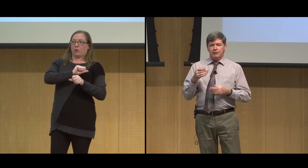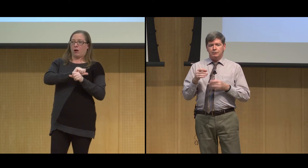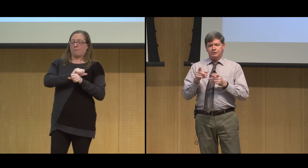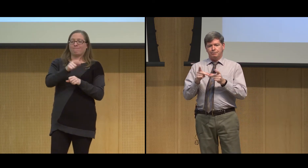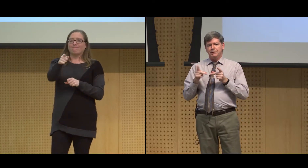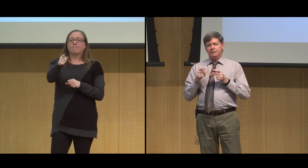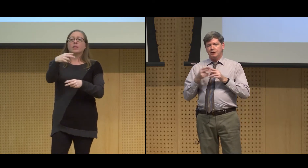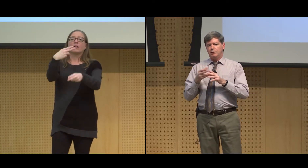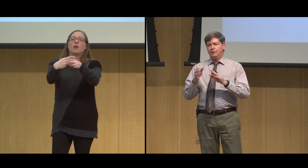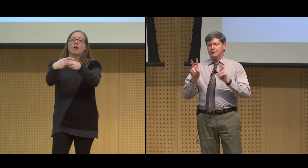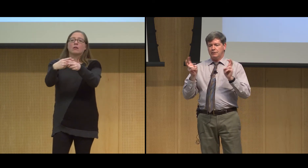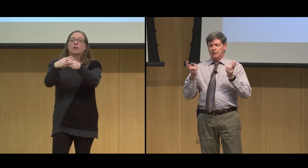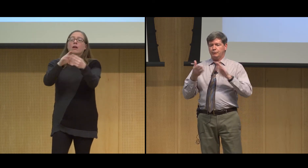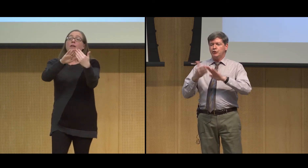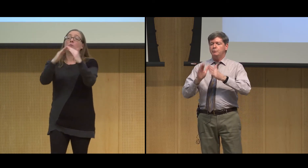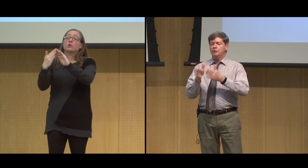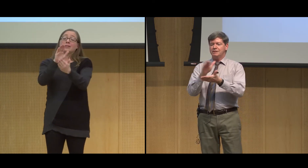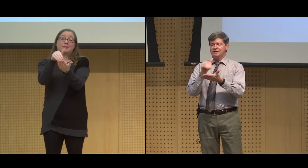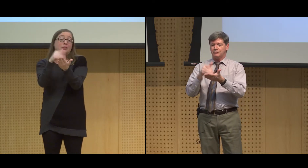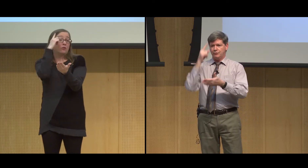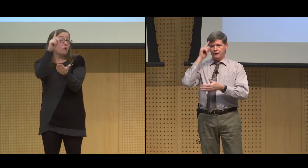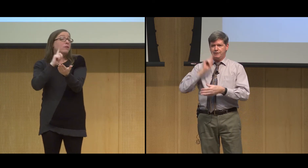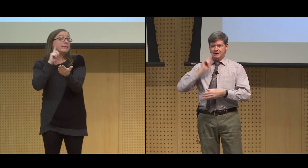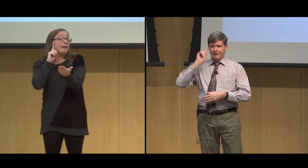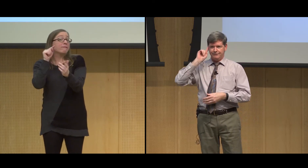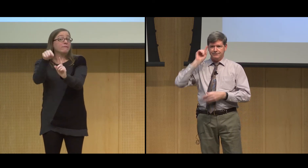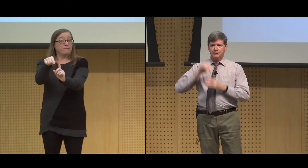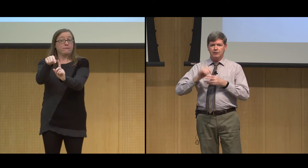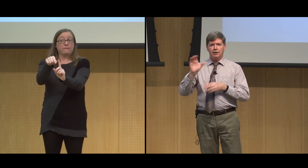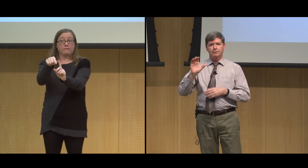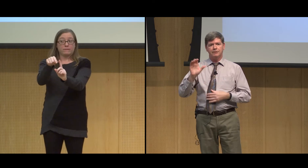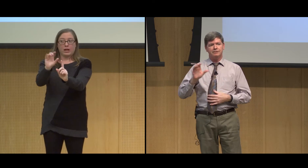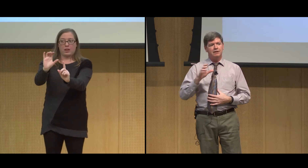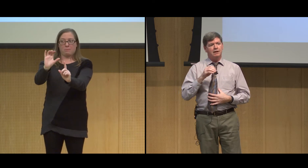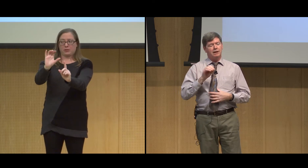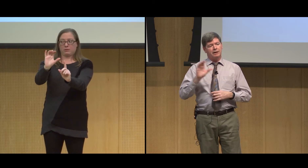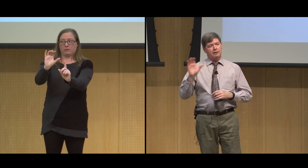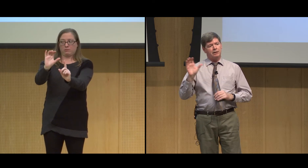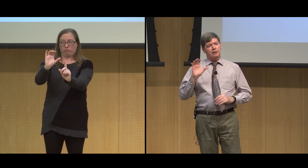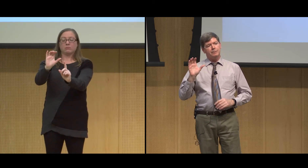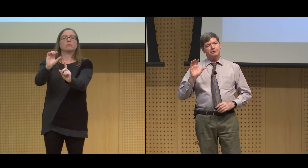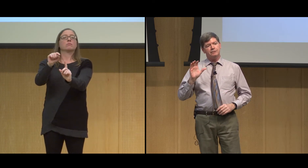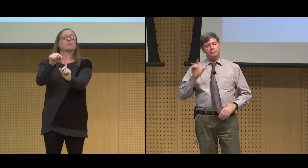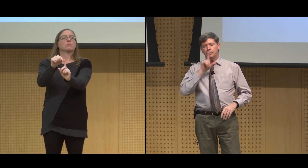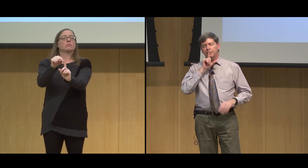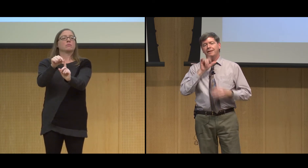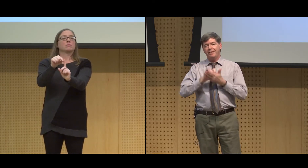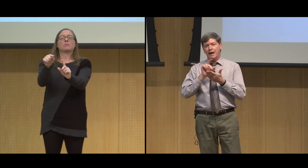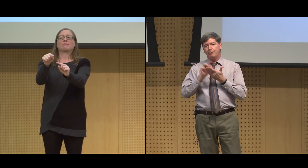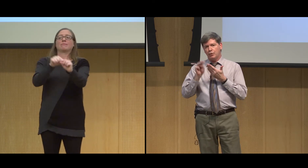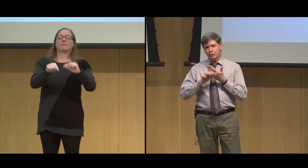It was a place called the Community Center for the Deaf in Columbus. And Columbus-- well, that program--